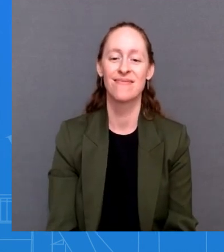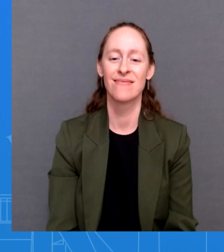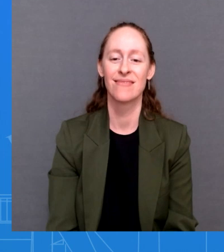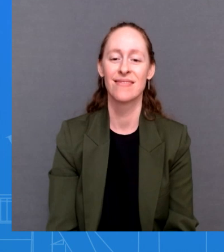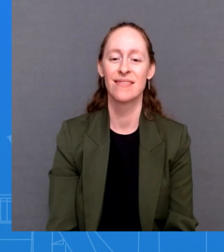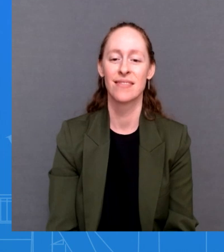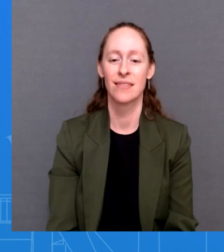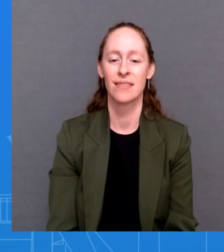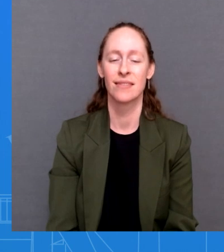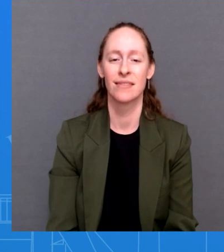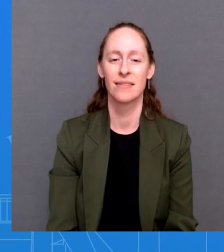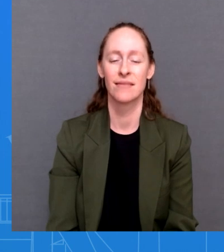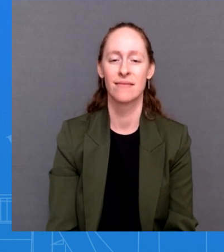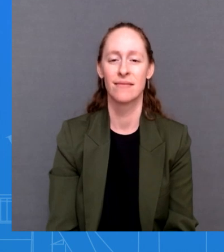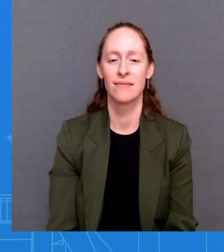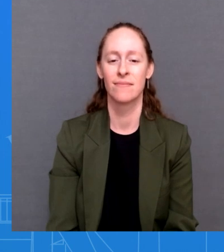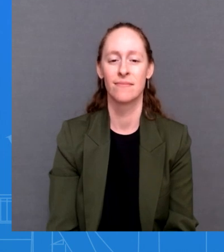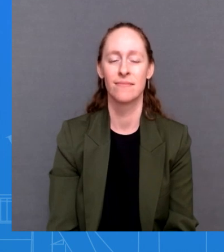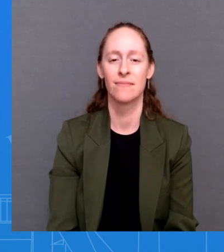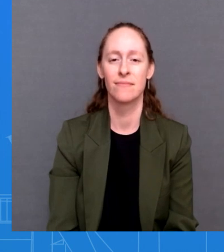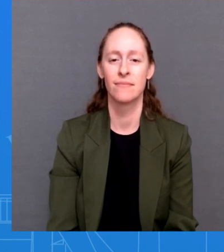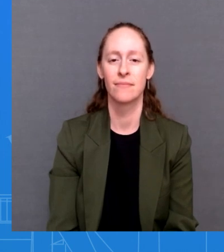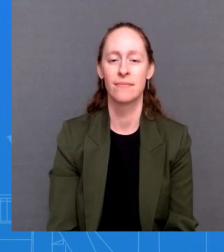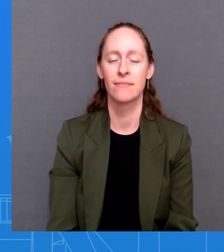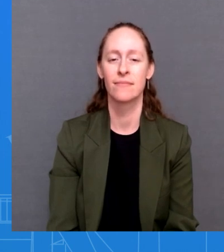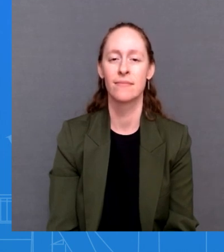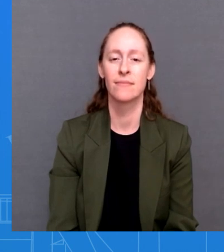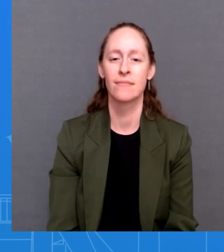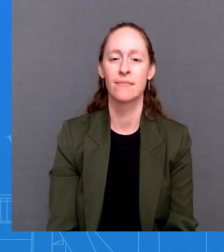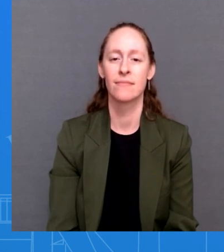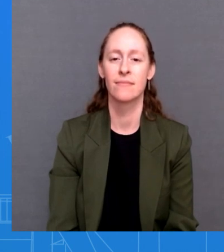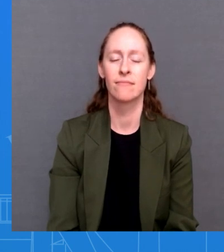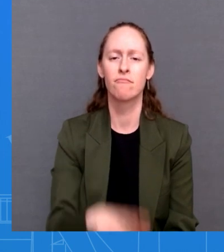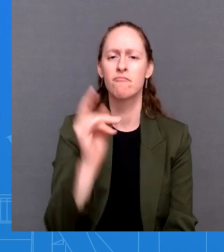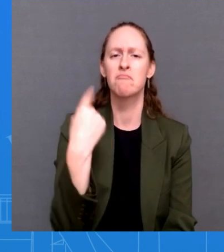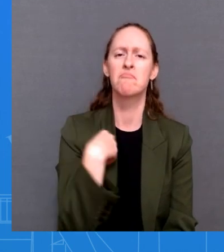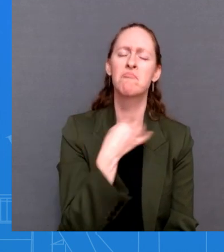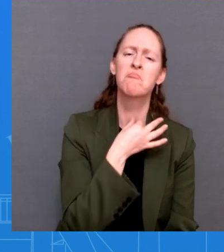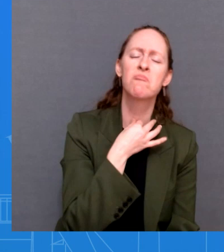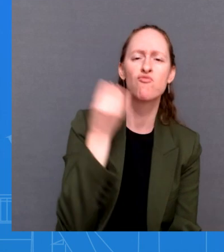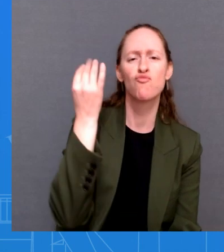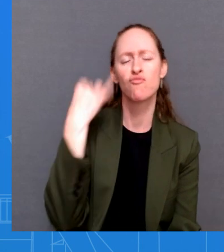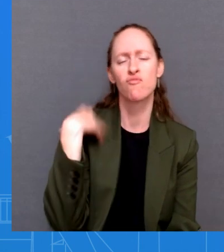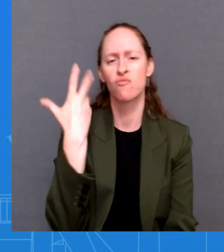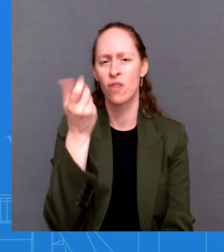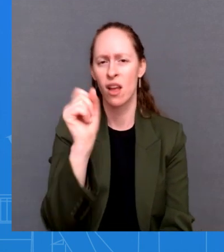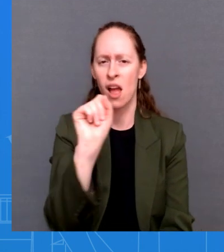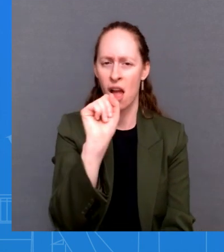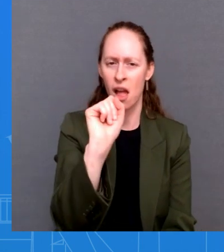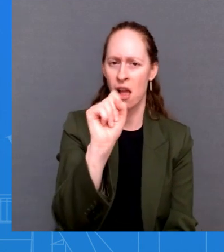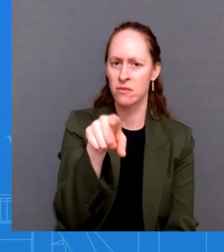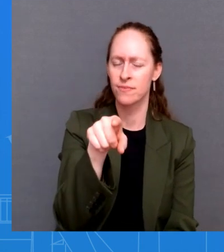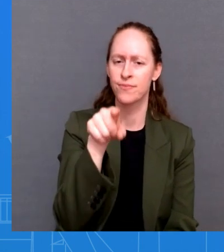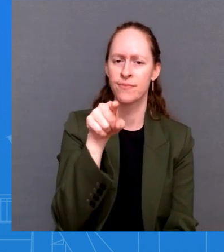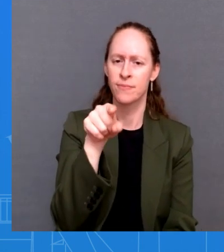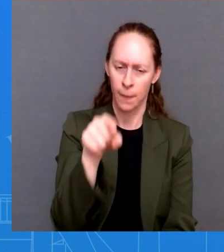The Press: -- about what you're doing to address the disparities we're seeing in these new numbers about vaccine administration,